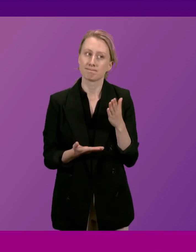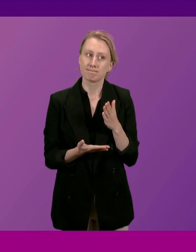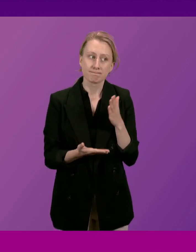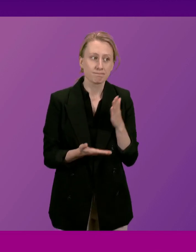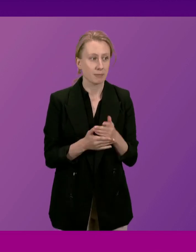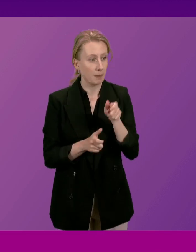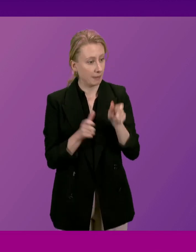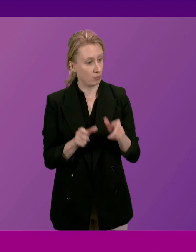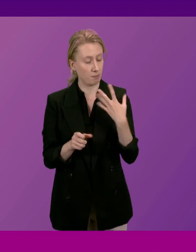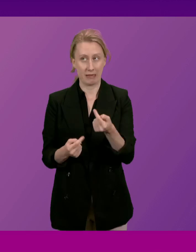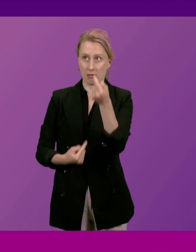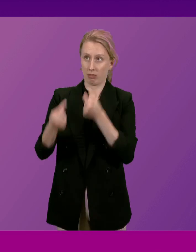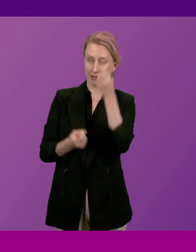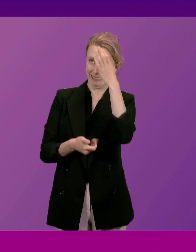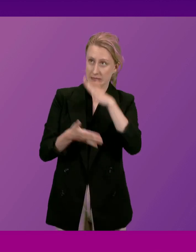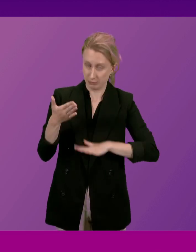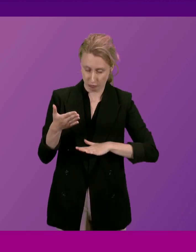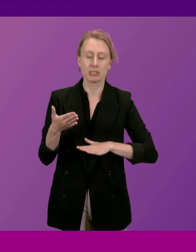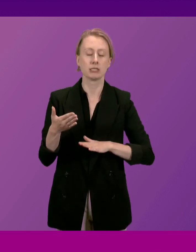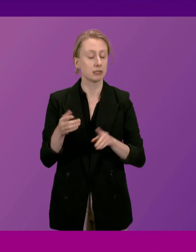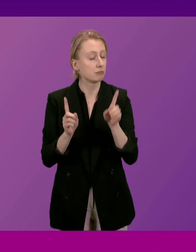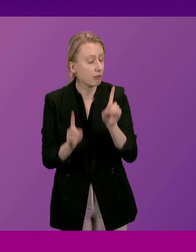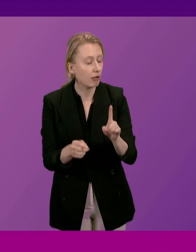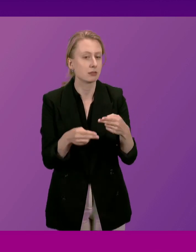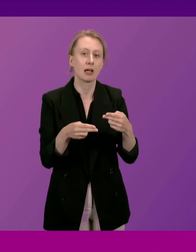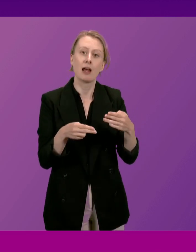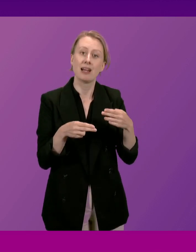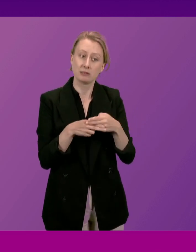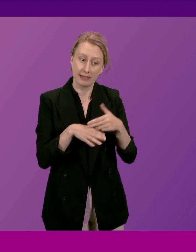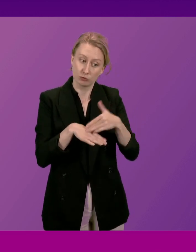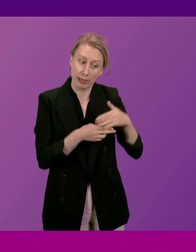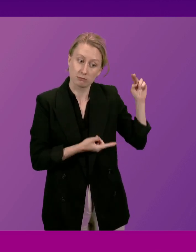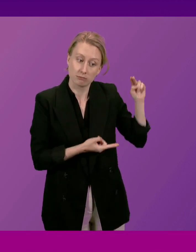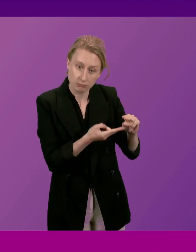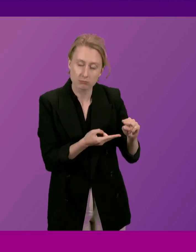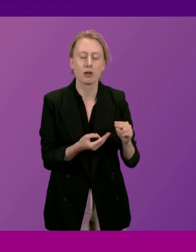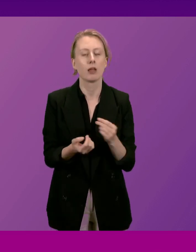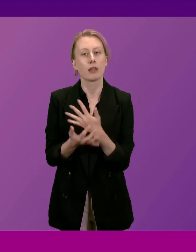of violence and their families, knife crime has fallen and the number of homicide victims aged 13